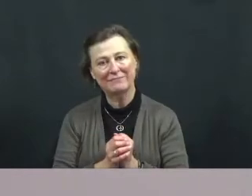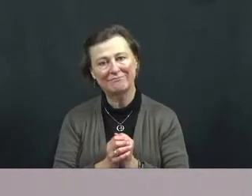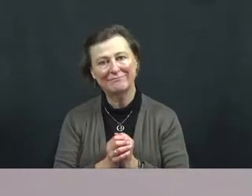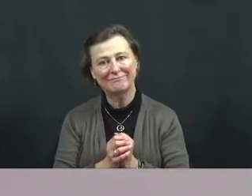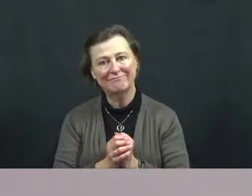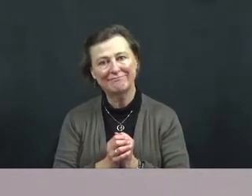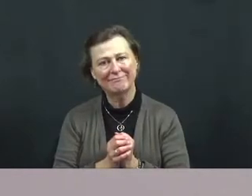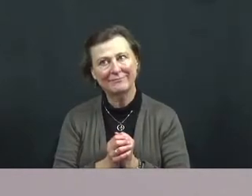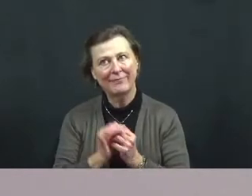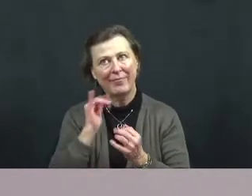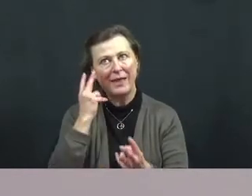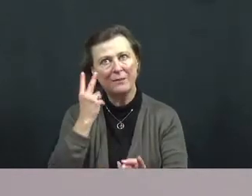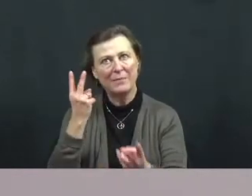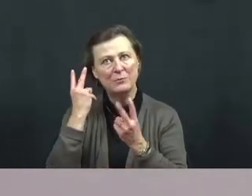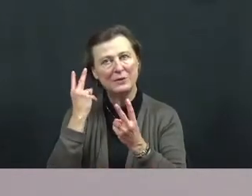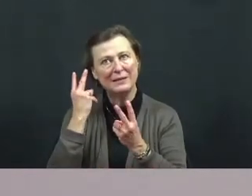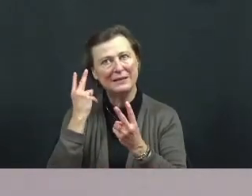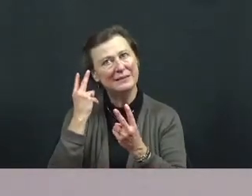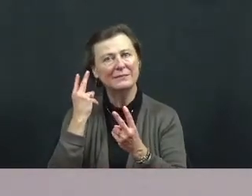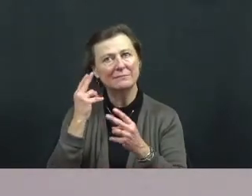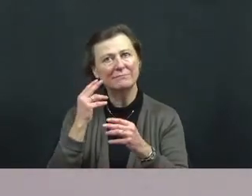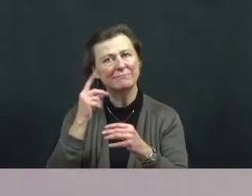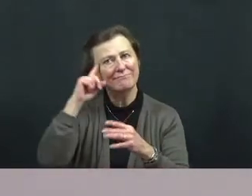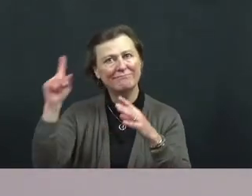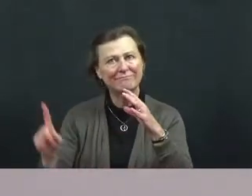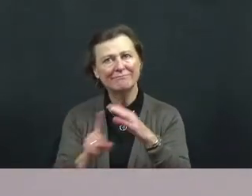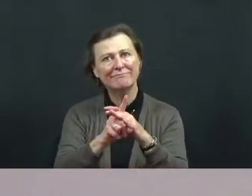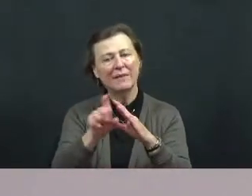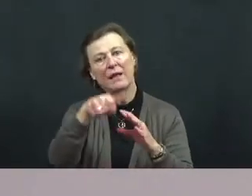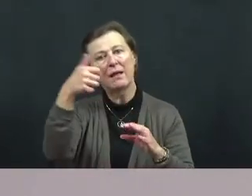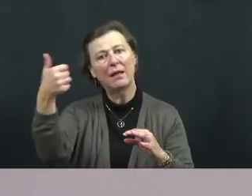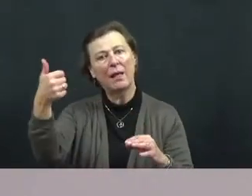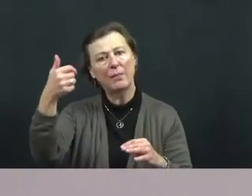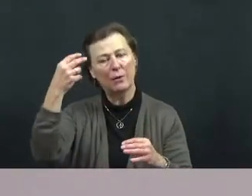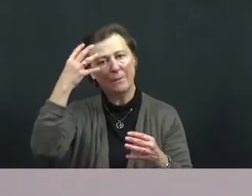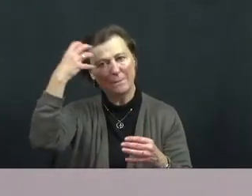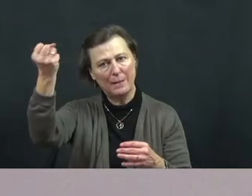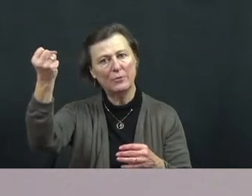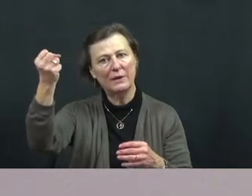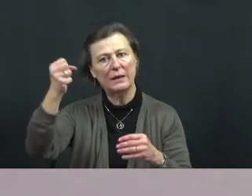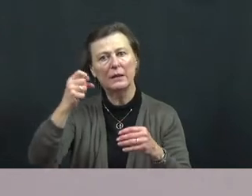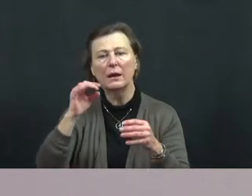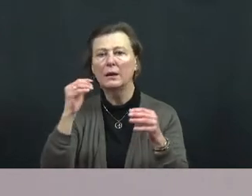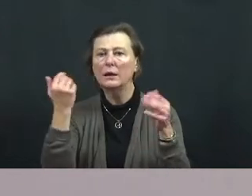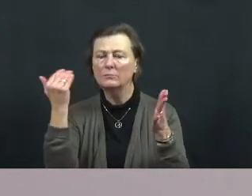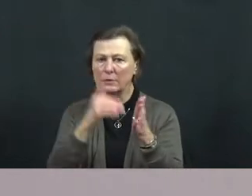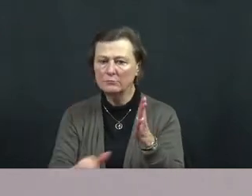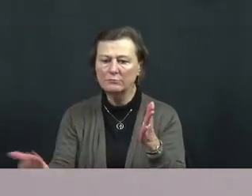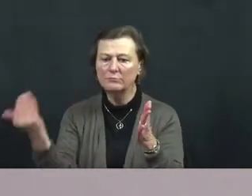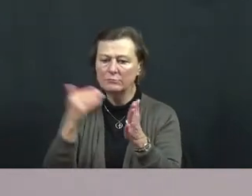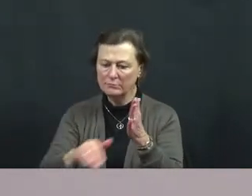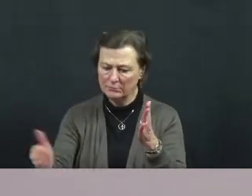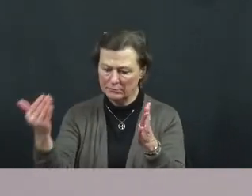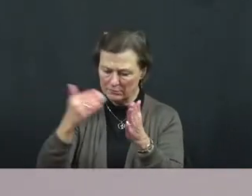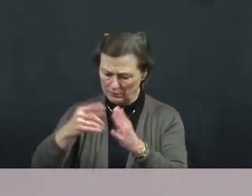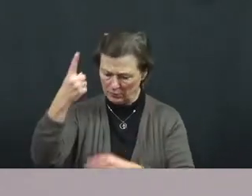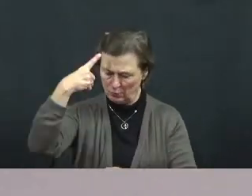This memory calls to mind another memory of a recurring dream, I've had a few times over the years.